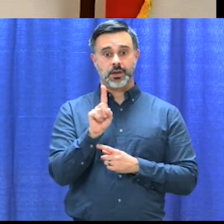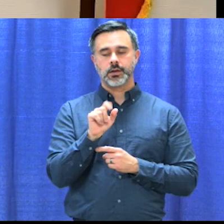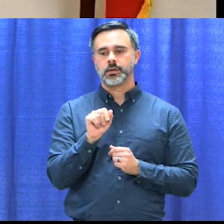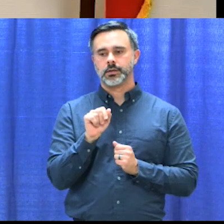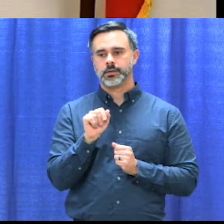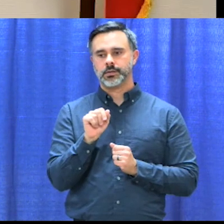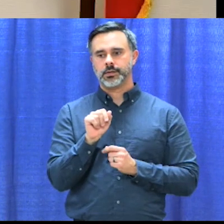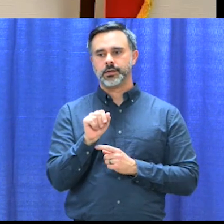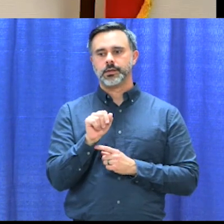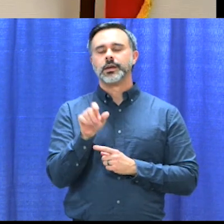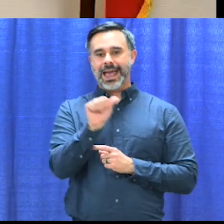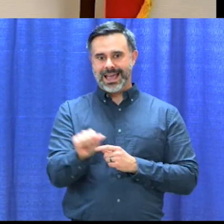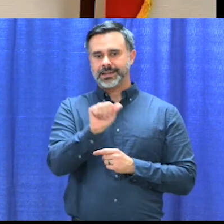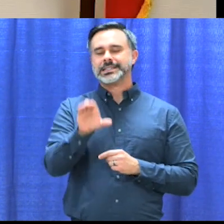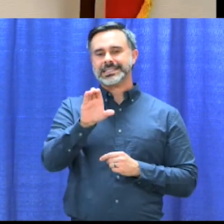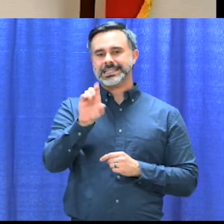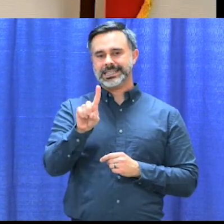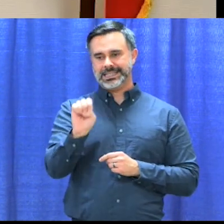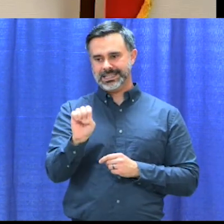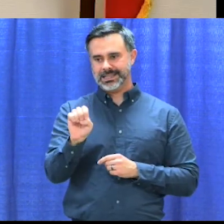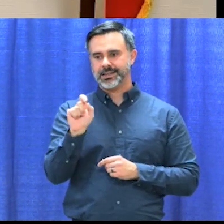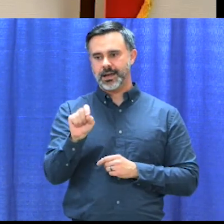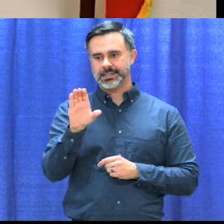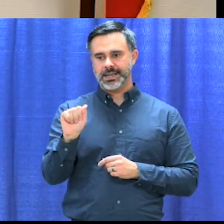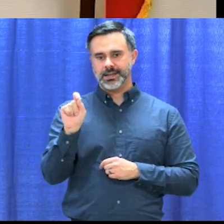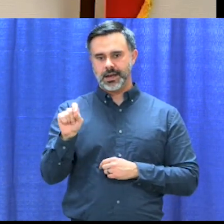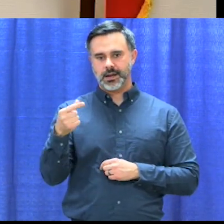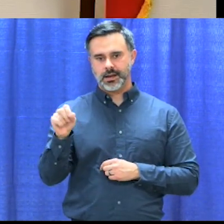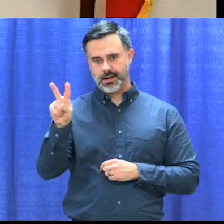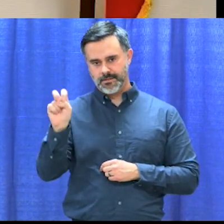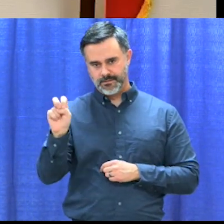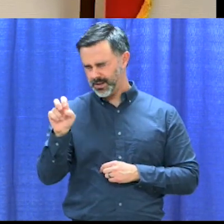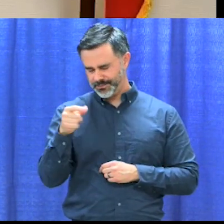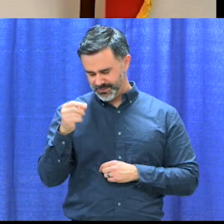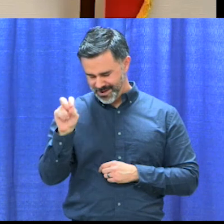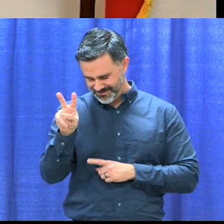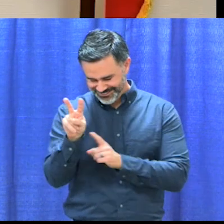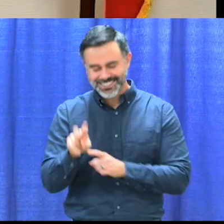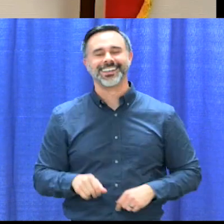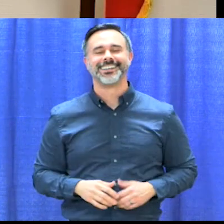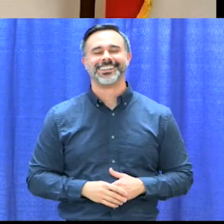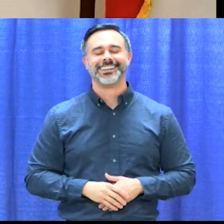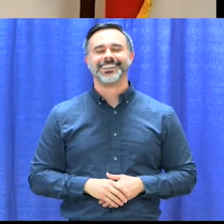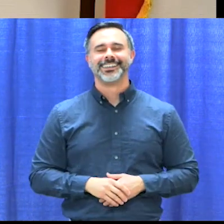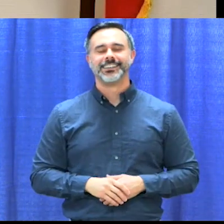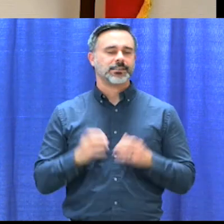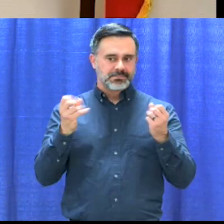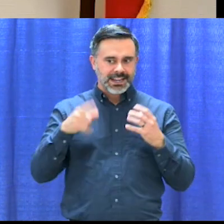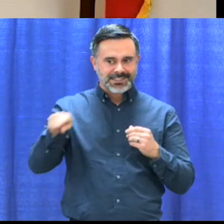We will mention that throughout today's proceedings. I also want people to know that yes many of you who have asked can continue to help and